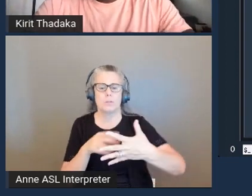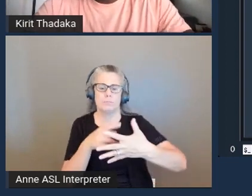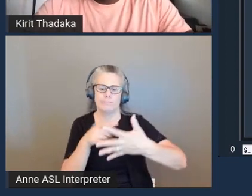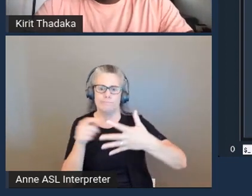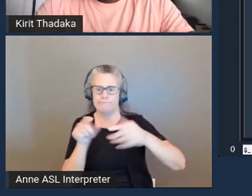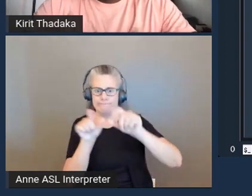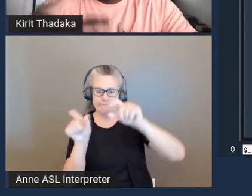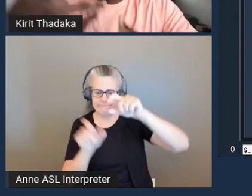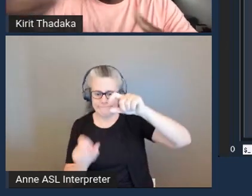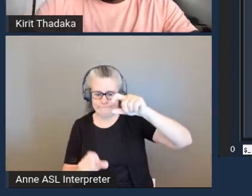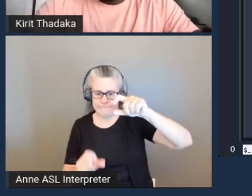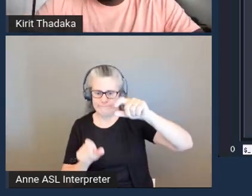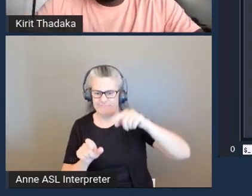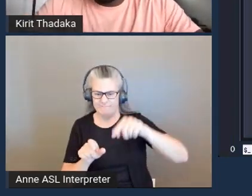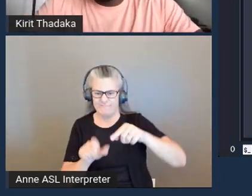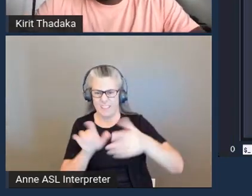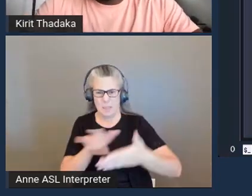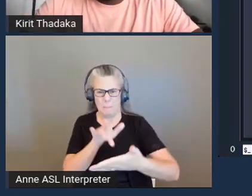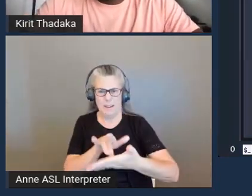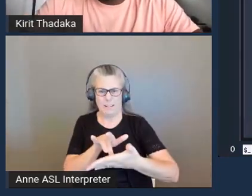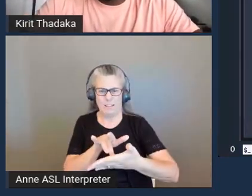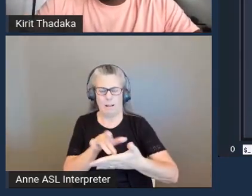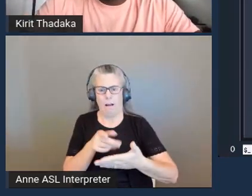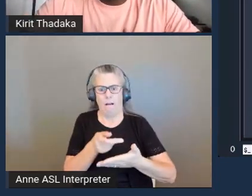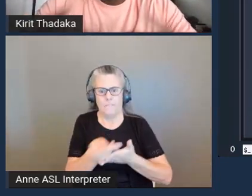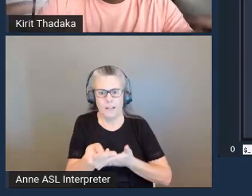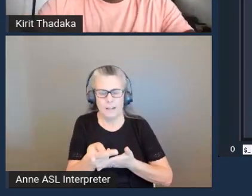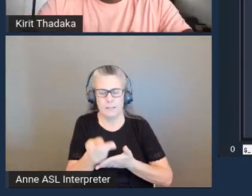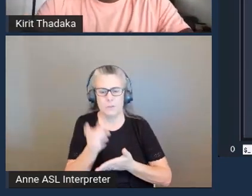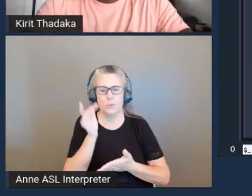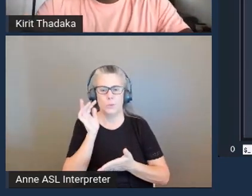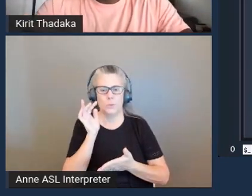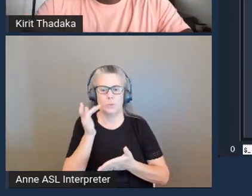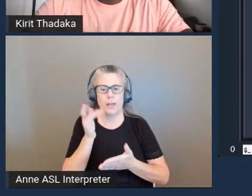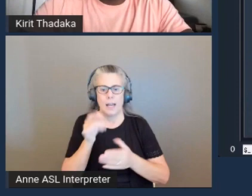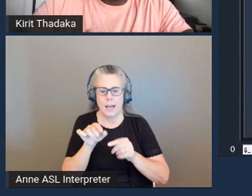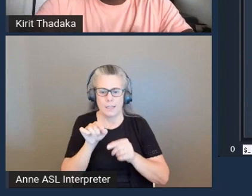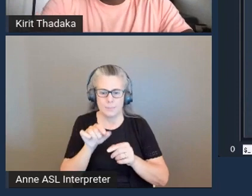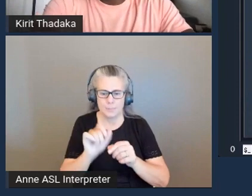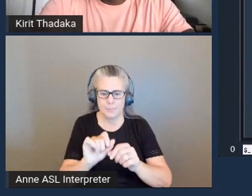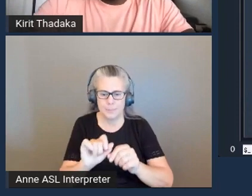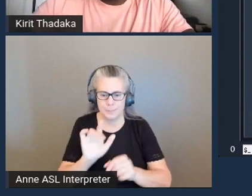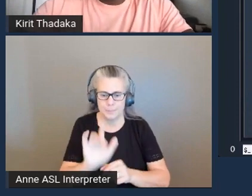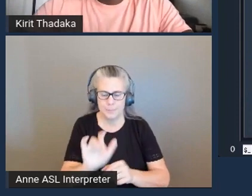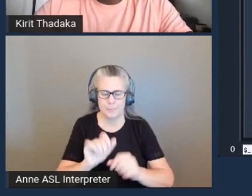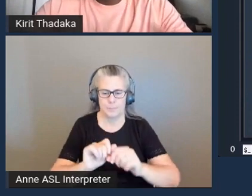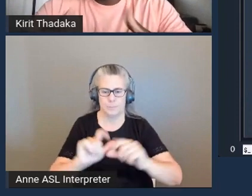Now, if I go in and correct the step, I just need to rerun my pipeline and all the steps before